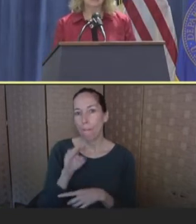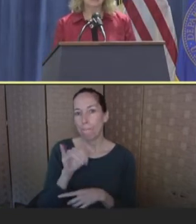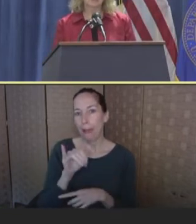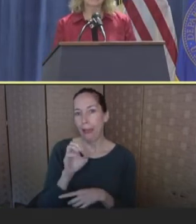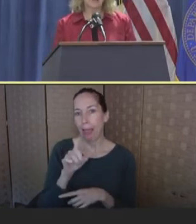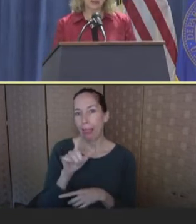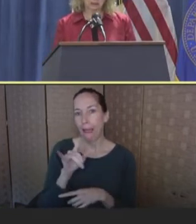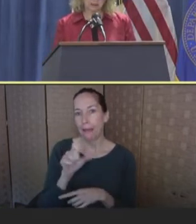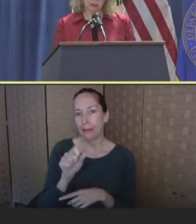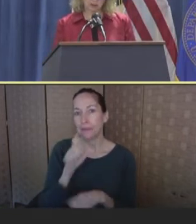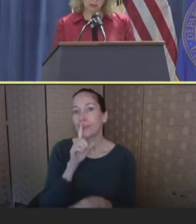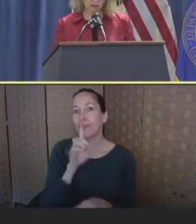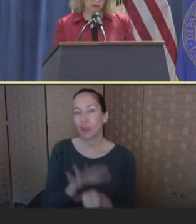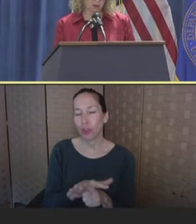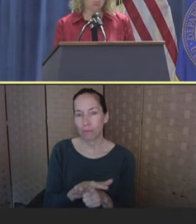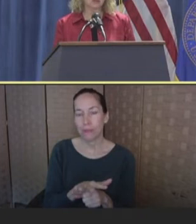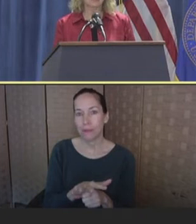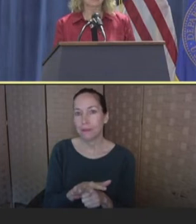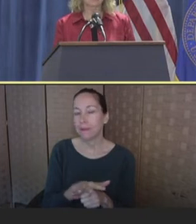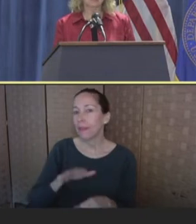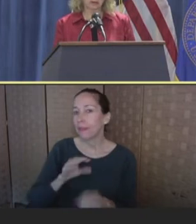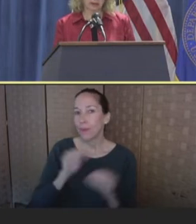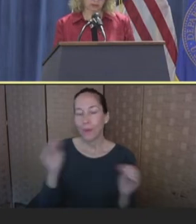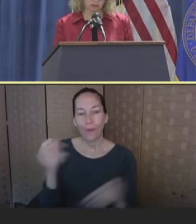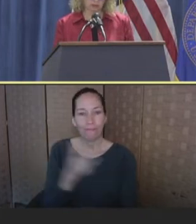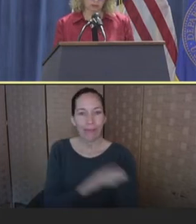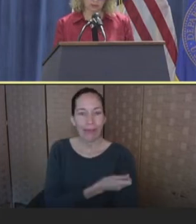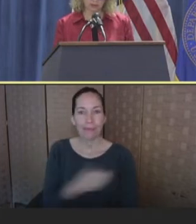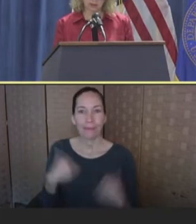unvaccinated young adult in Rockland County, New York.